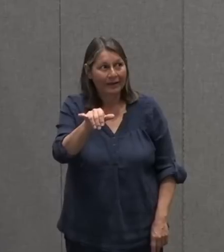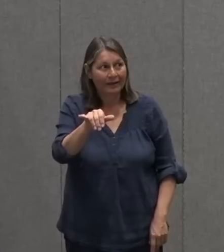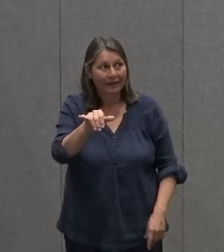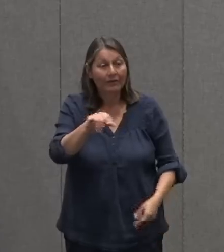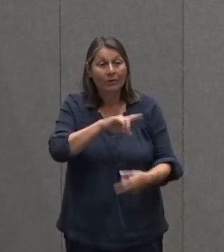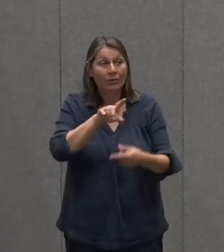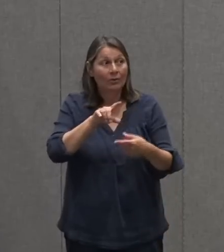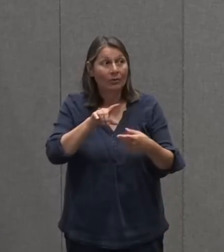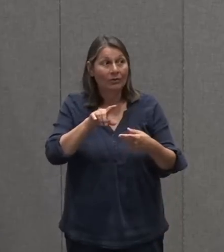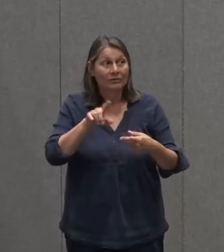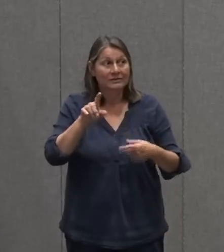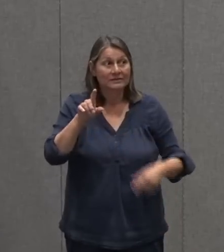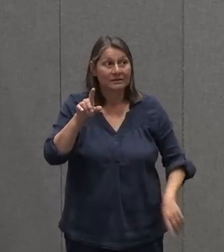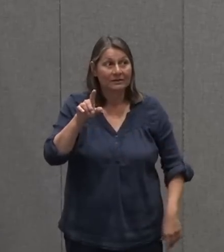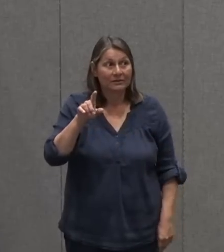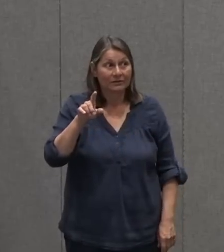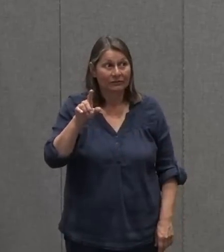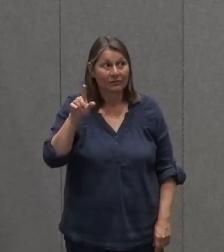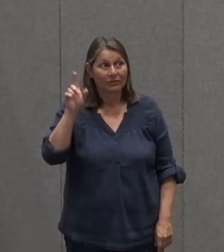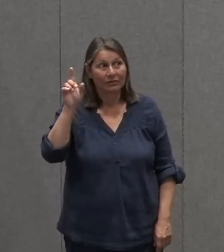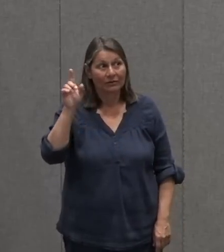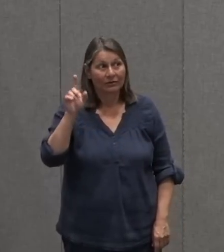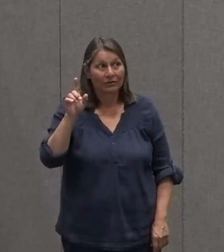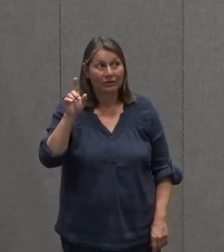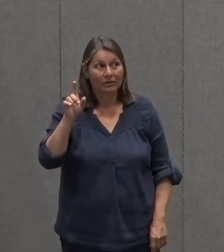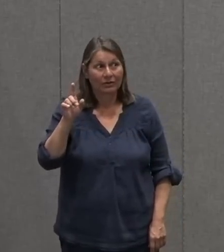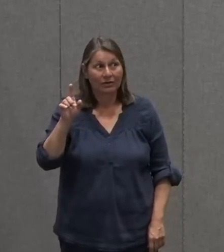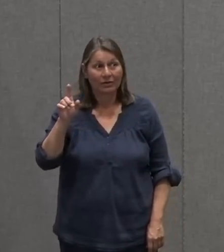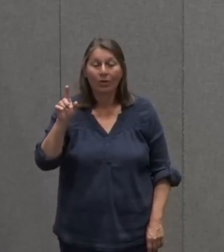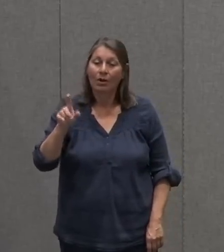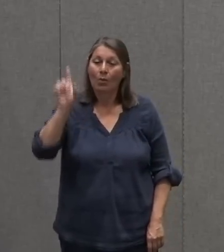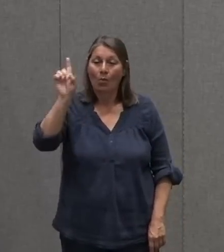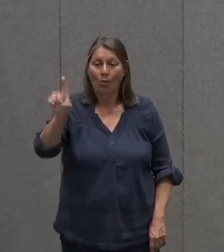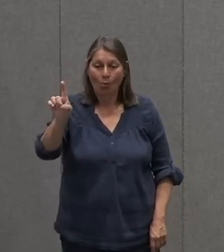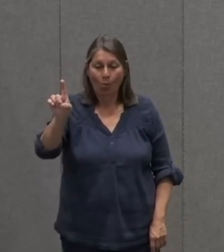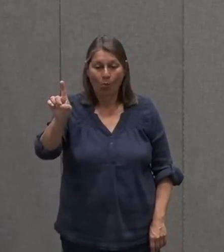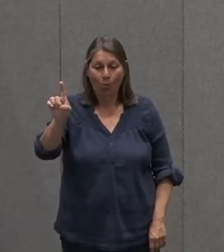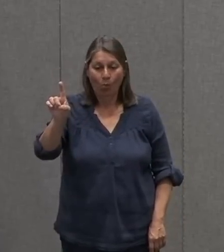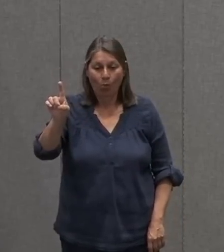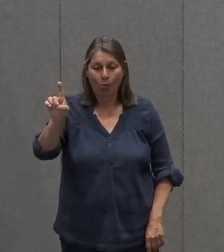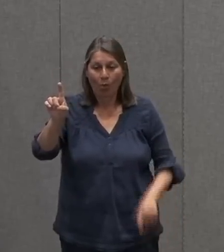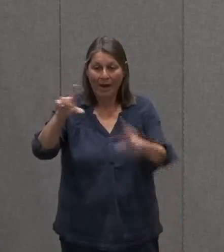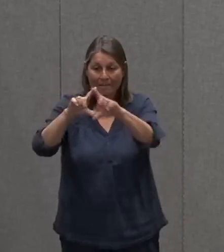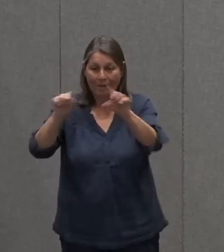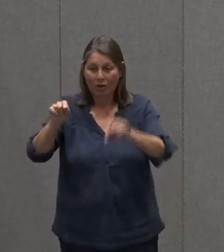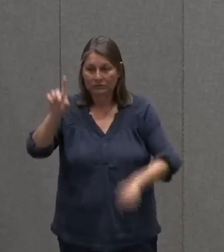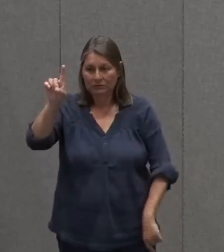we say oh, it's a one by 20. So we have a one box by 20 boxes, right?